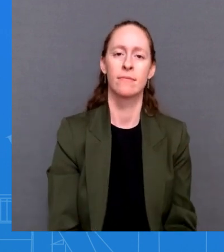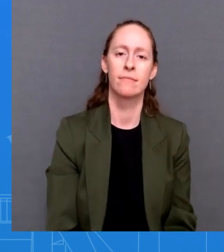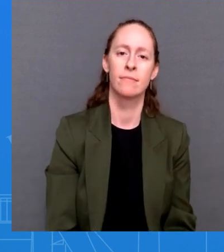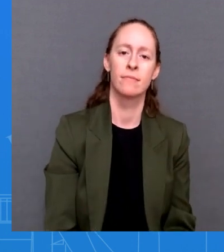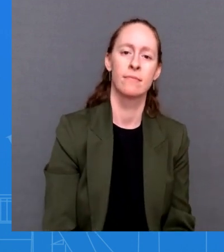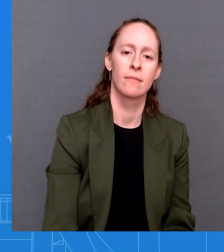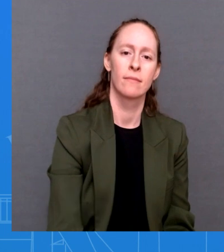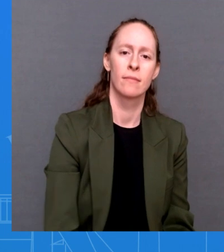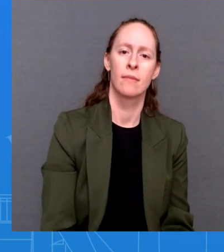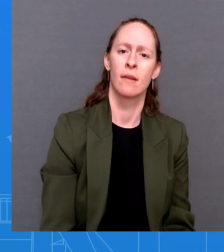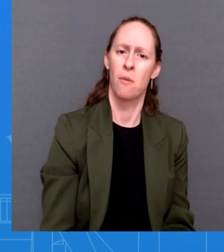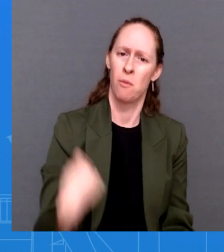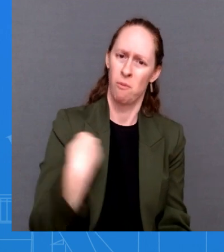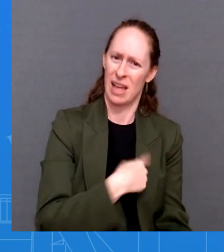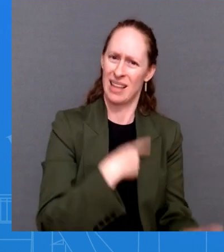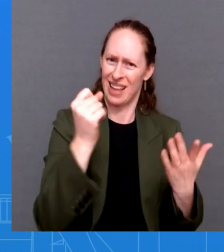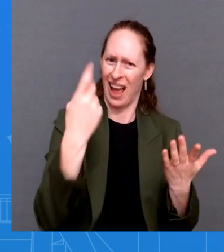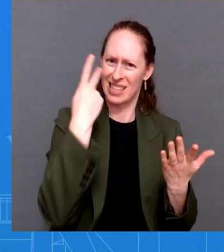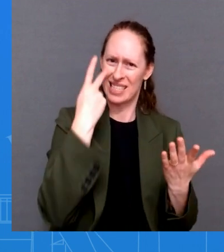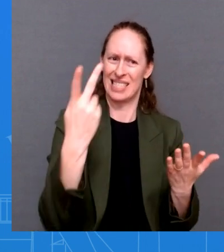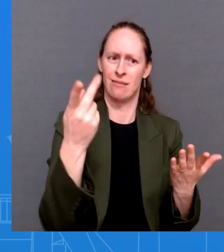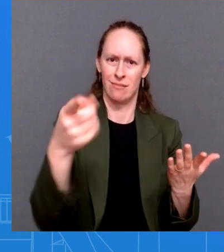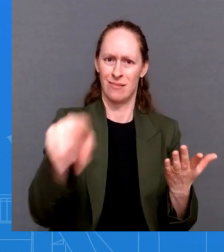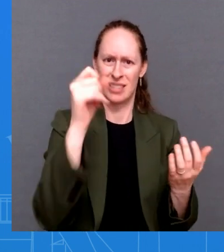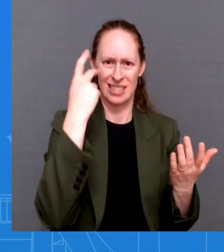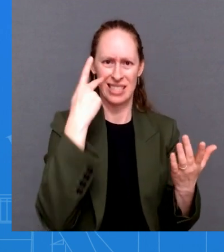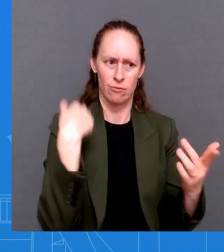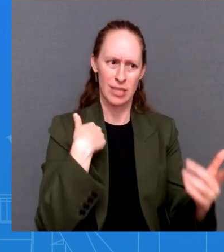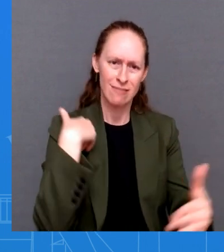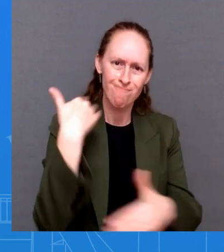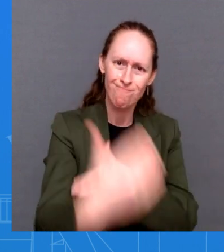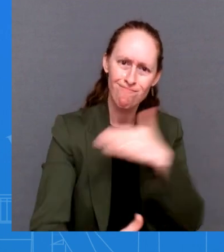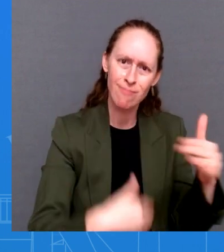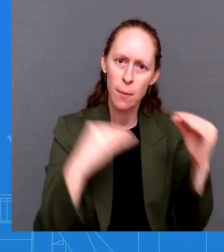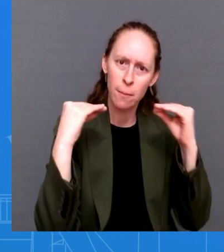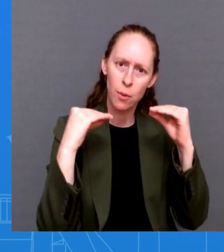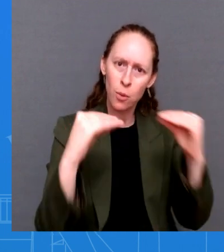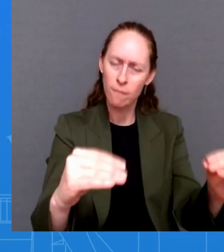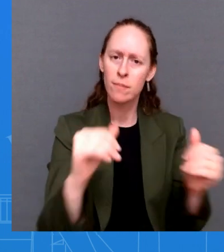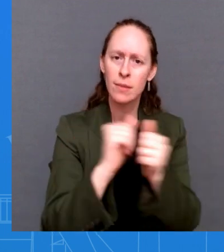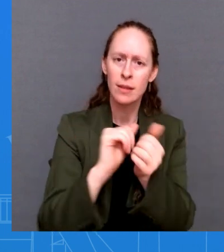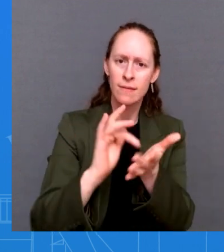We're actively collaborating with the remaining jurisdictions so that they can upload their data in response